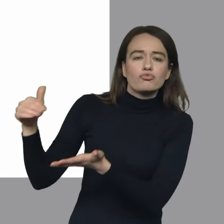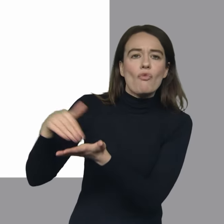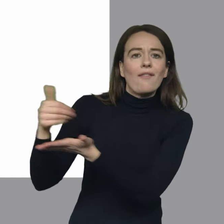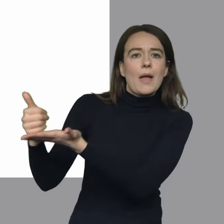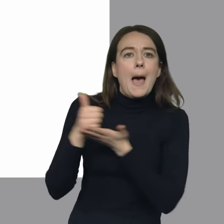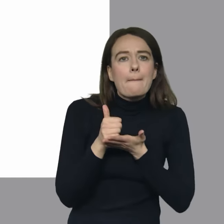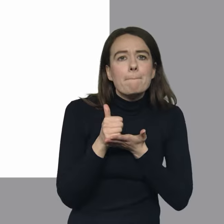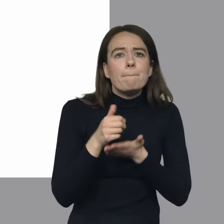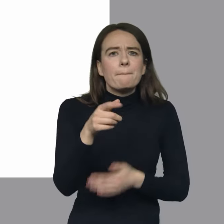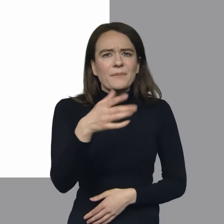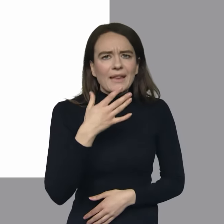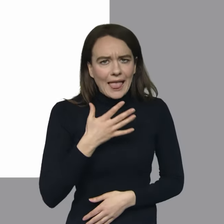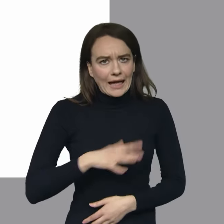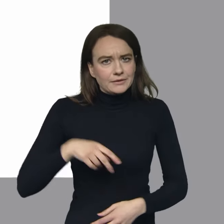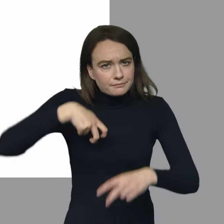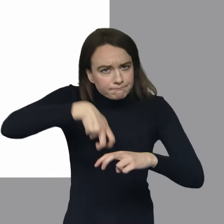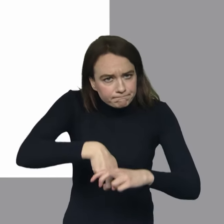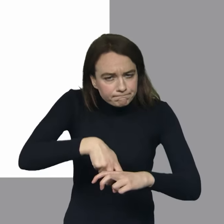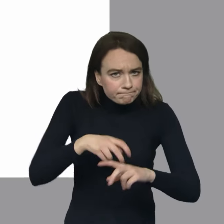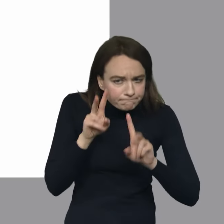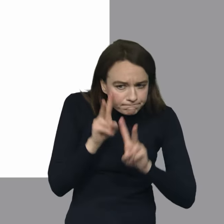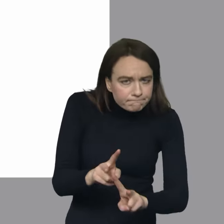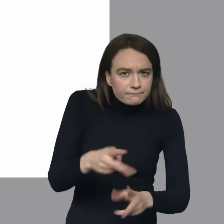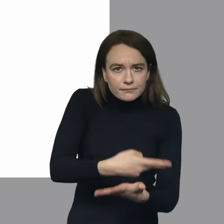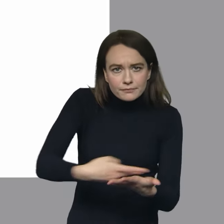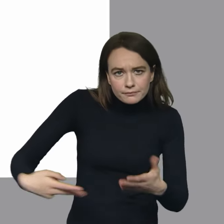you need to take to place your casualty into the recovery position.